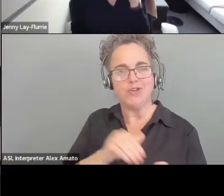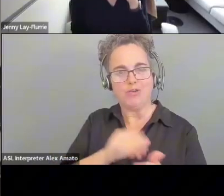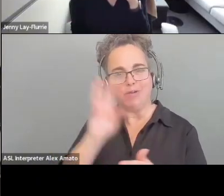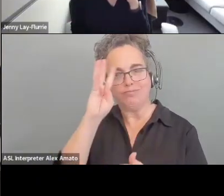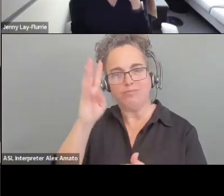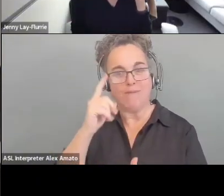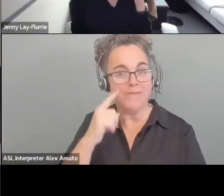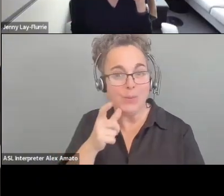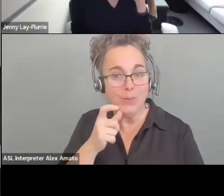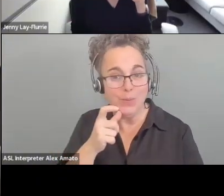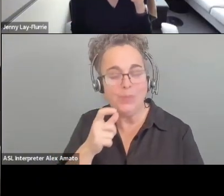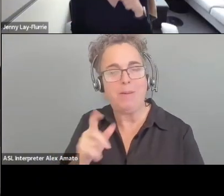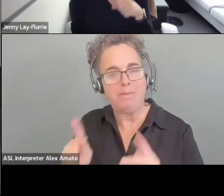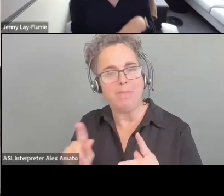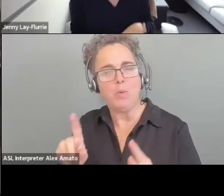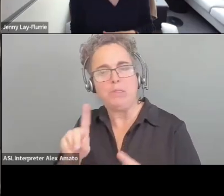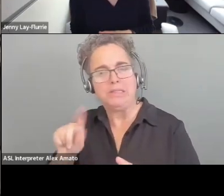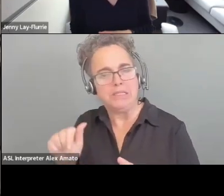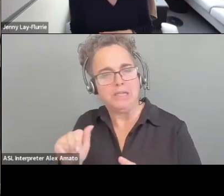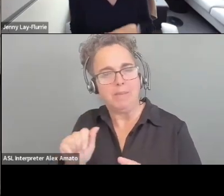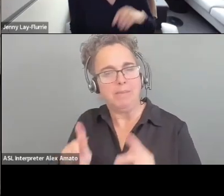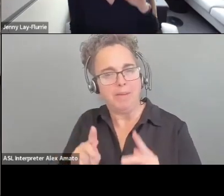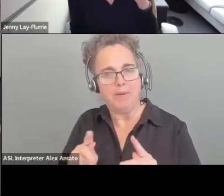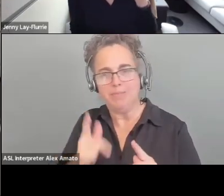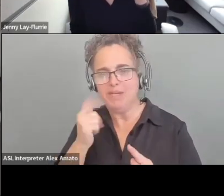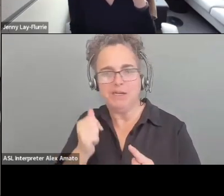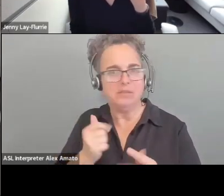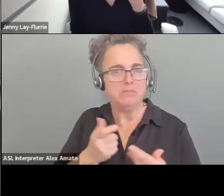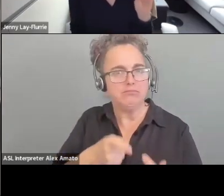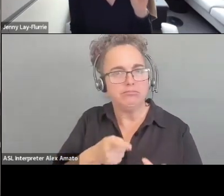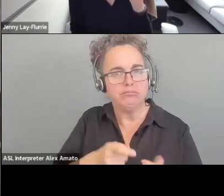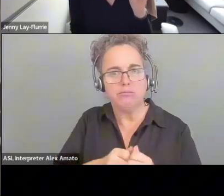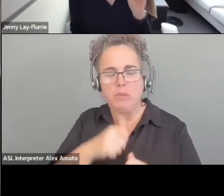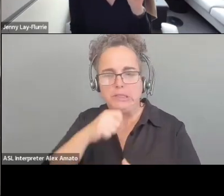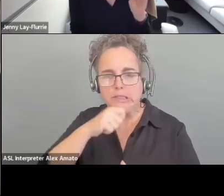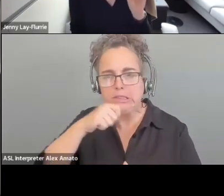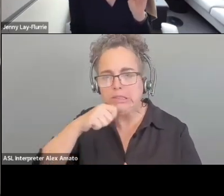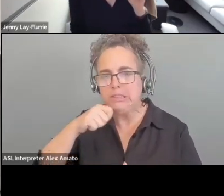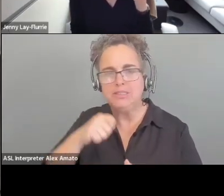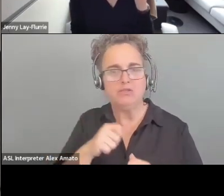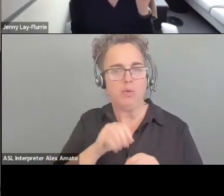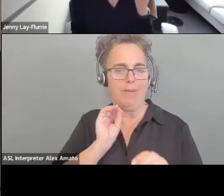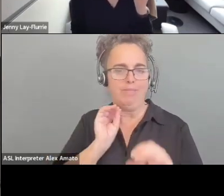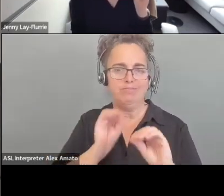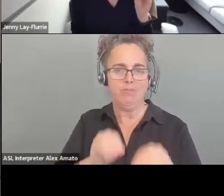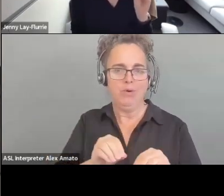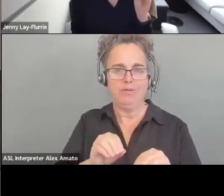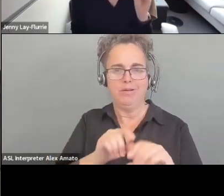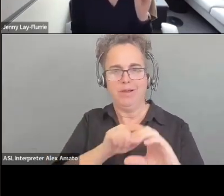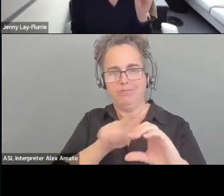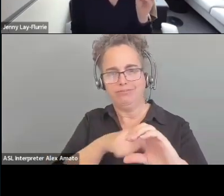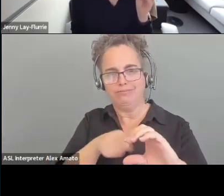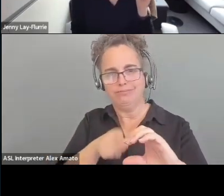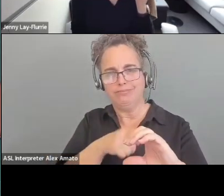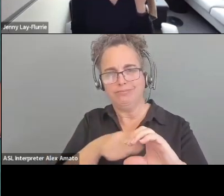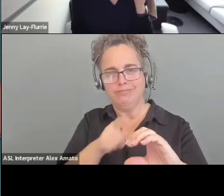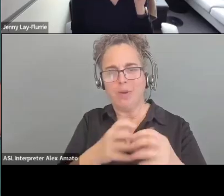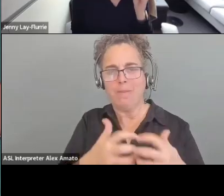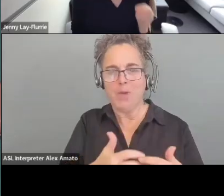to get into all those crooks and crevices and put an oscillating motor in there, which then he found was